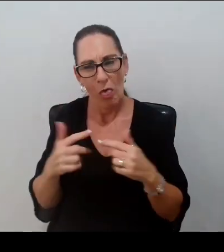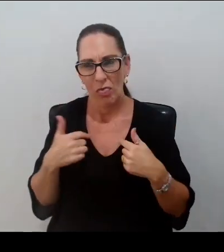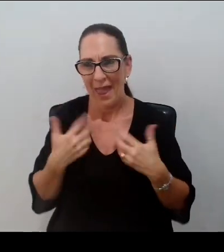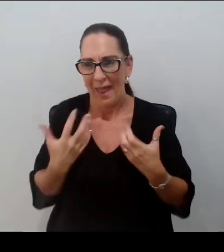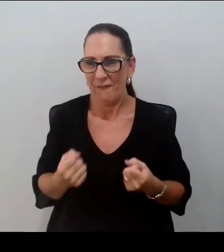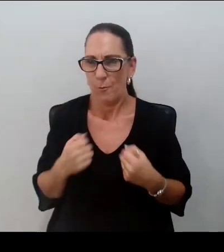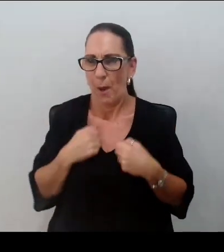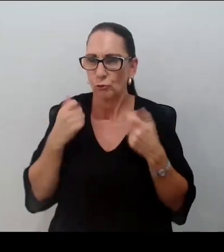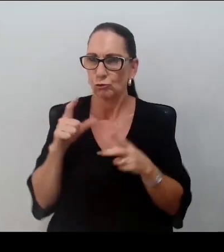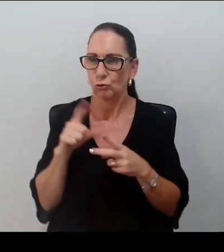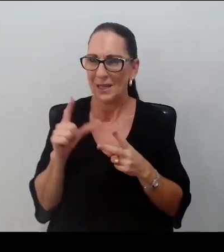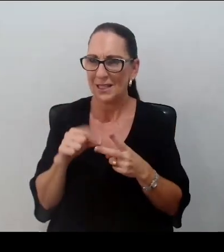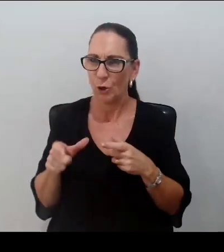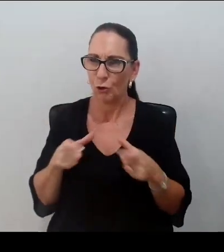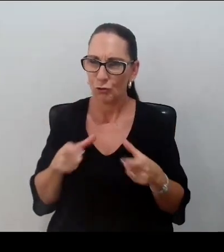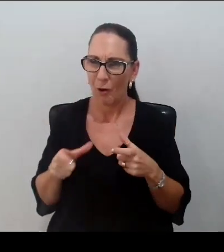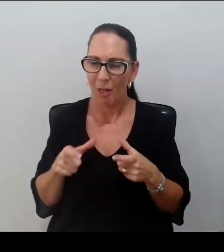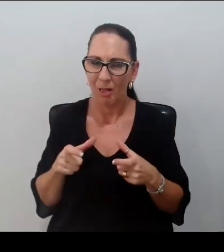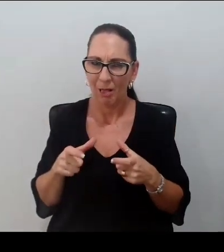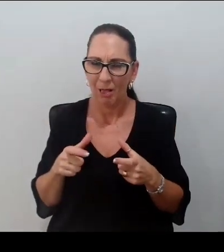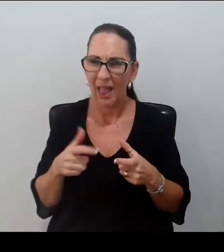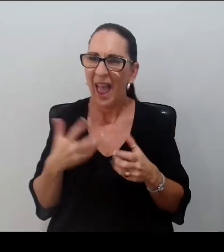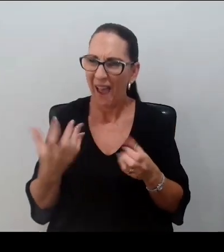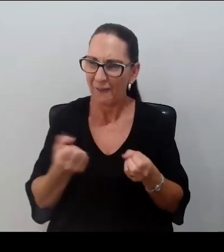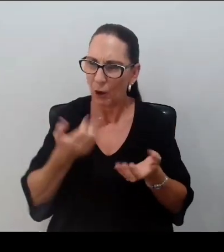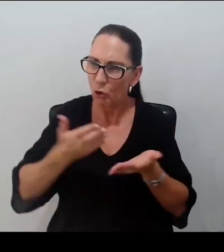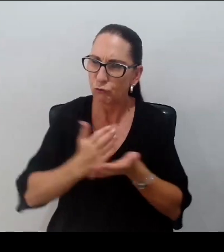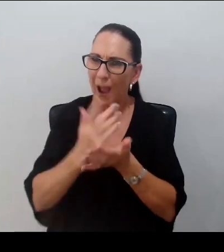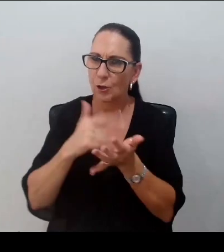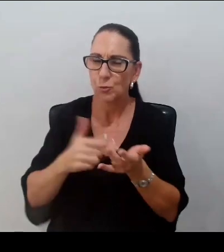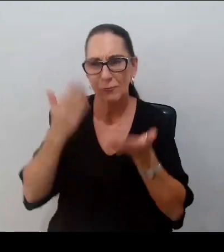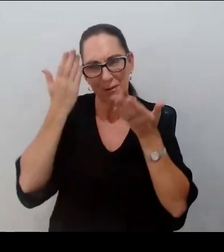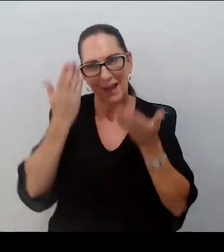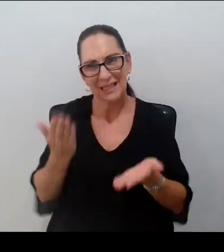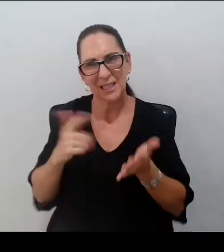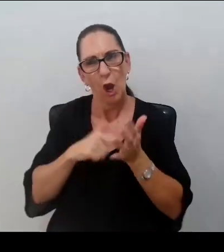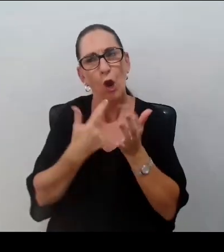could say it better than having the right to be respected and treated like an adult.